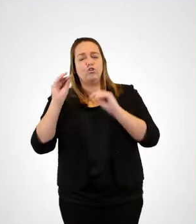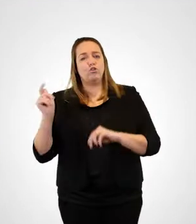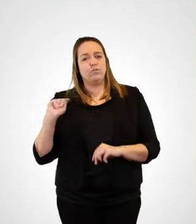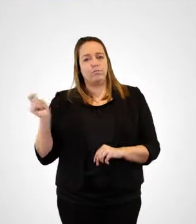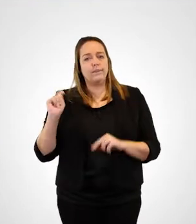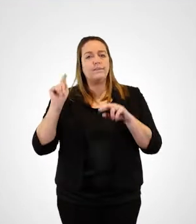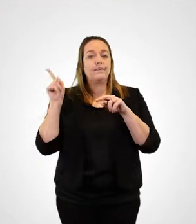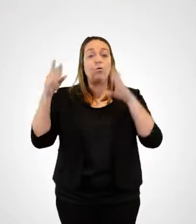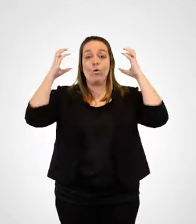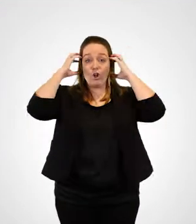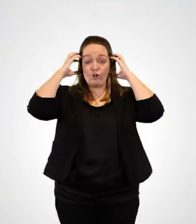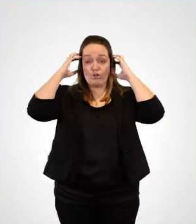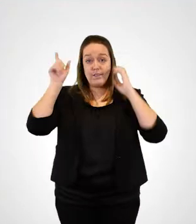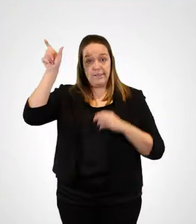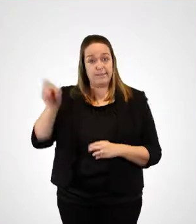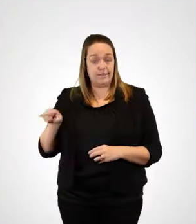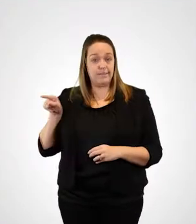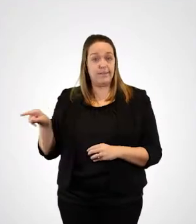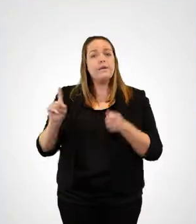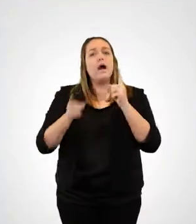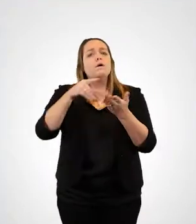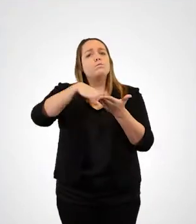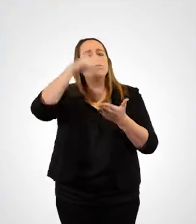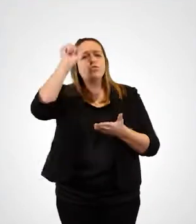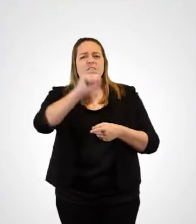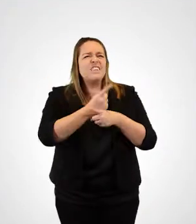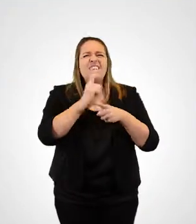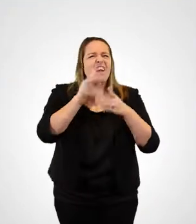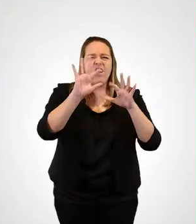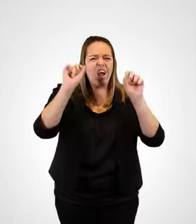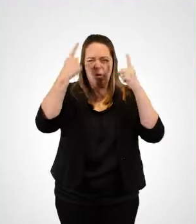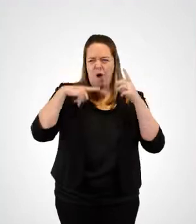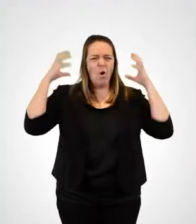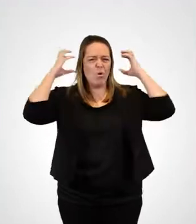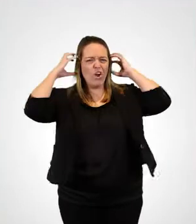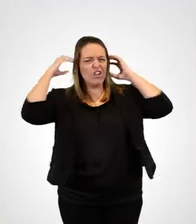who's an audiologist, and sometimes the students will say "We don't understand why the audiologist is involved